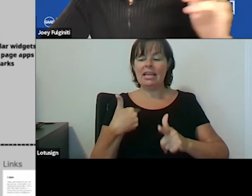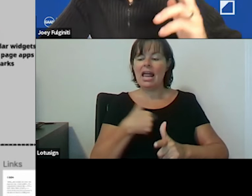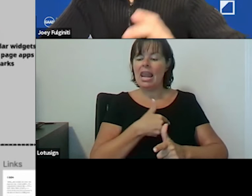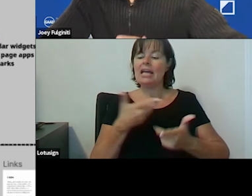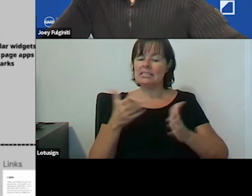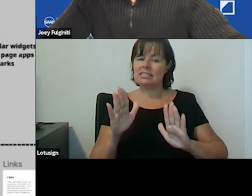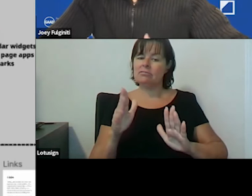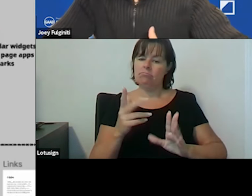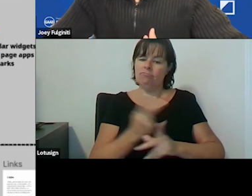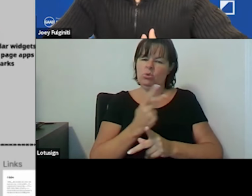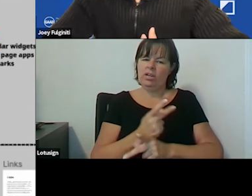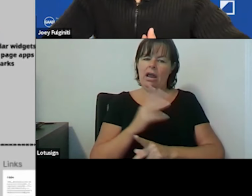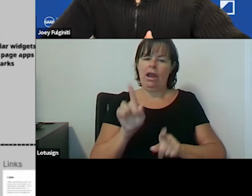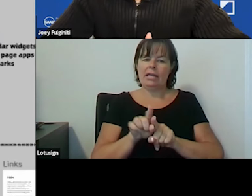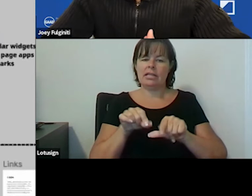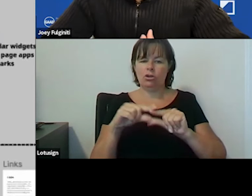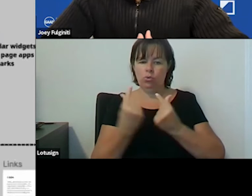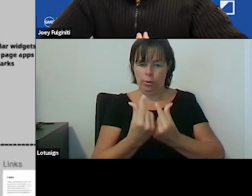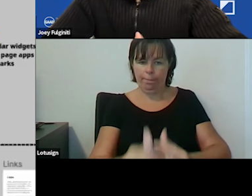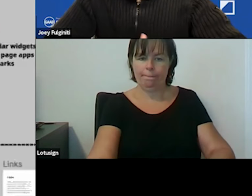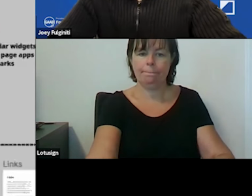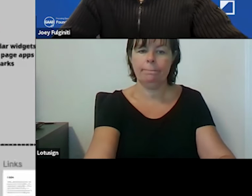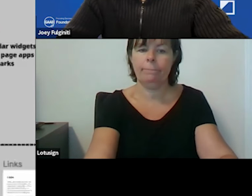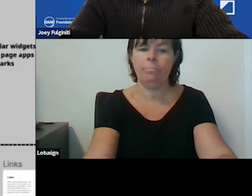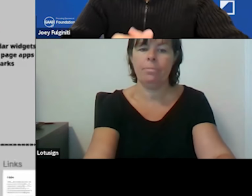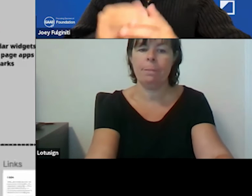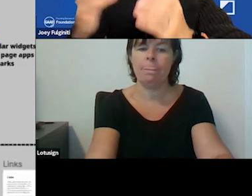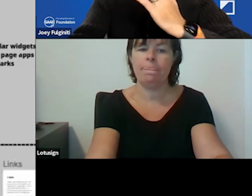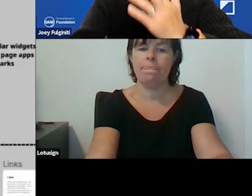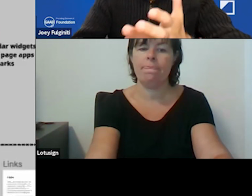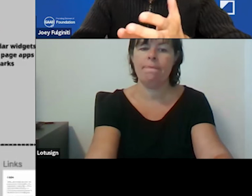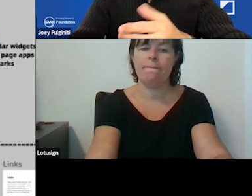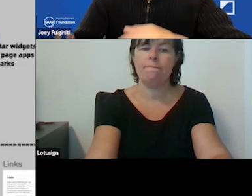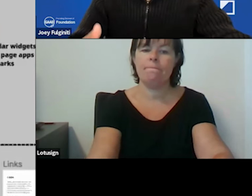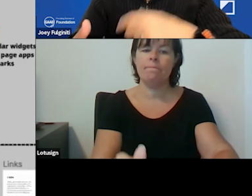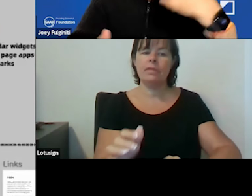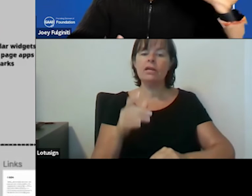call one of our accessibility smes in and they'll see the problem let's say it's a carousel they'll